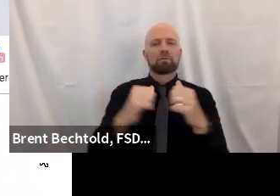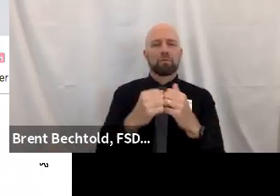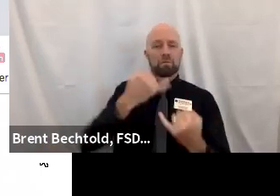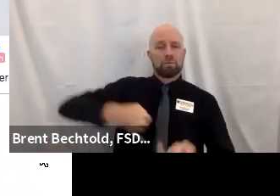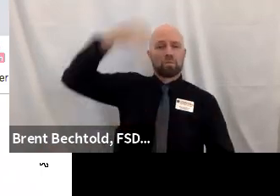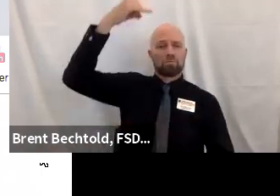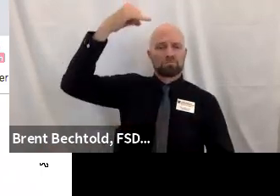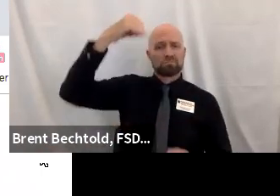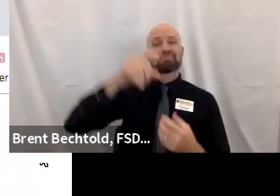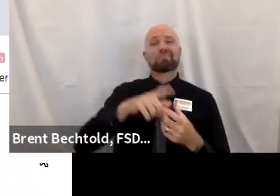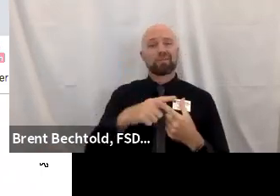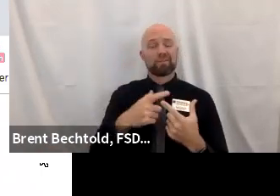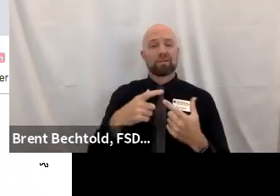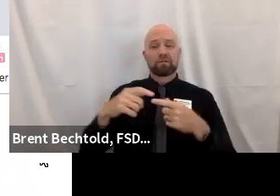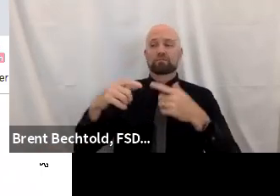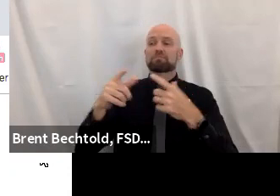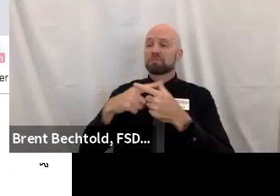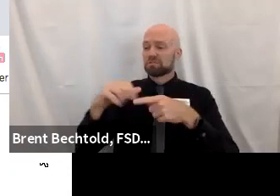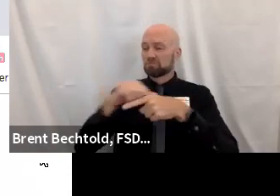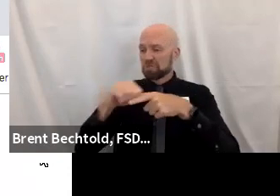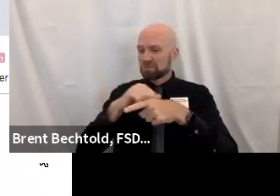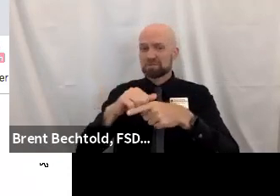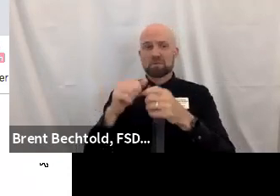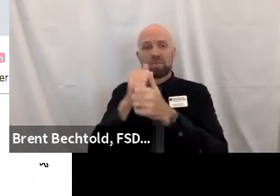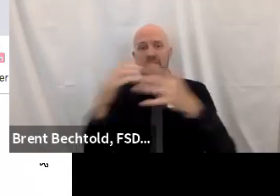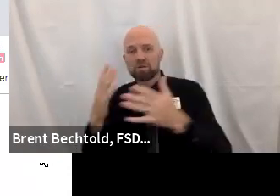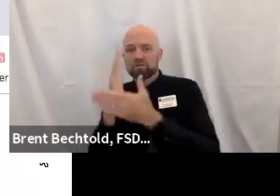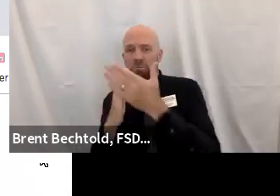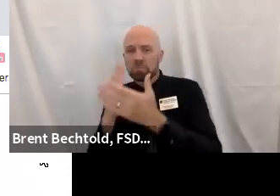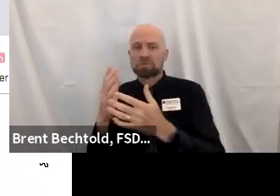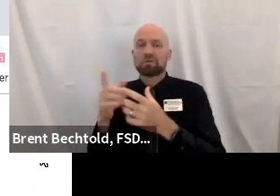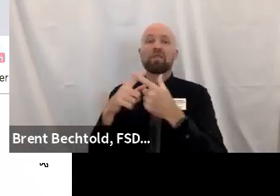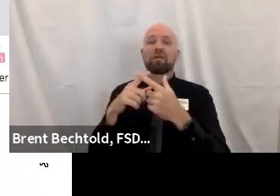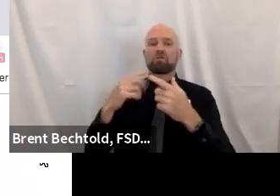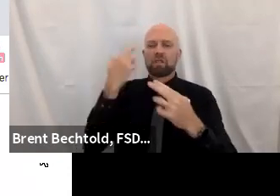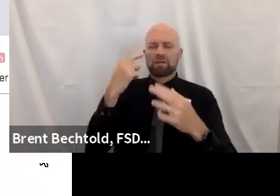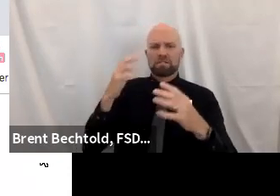But... he practiced, with a harness, with ropes, he practiced without, he practiced